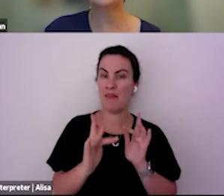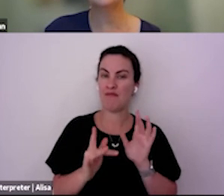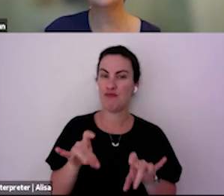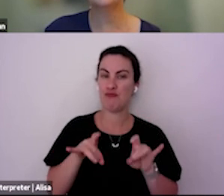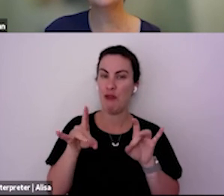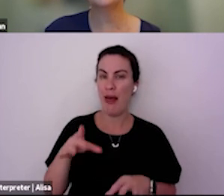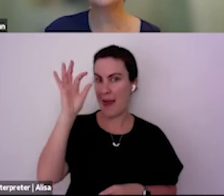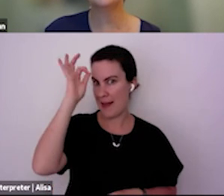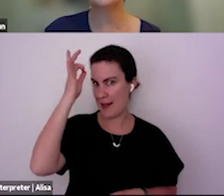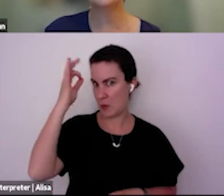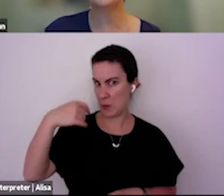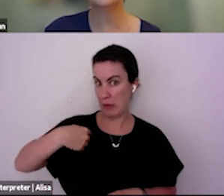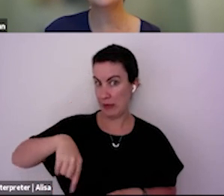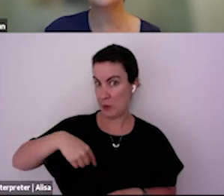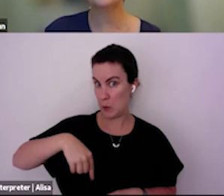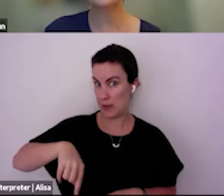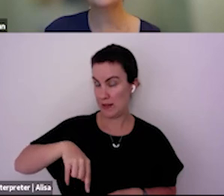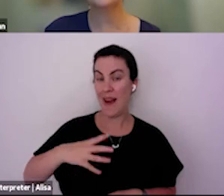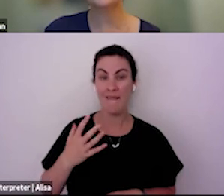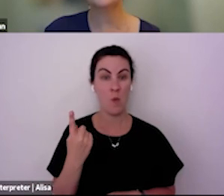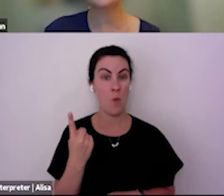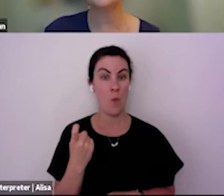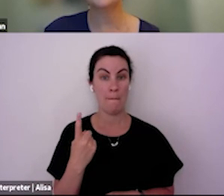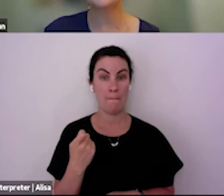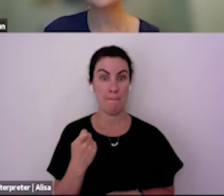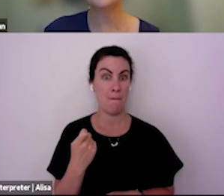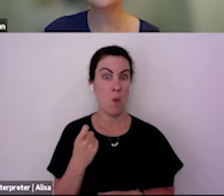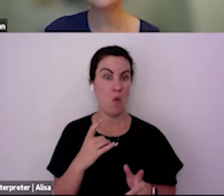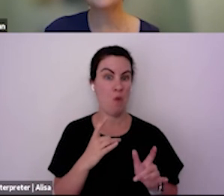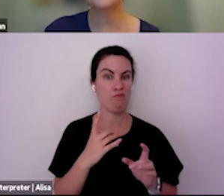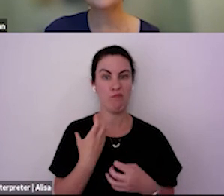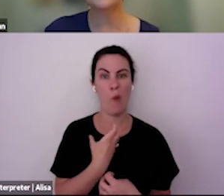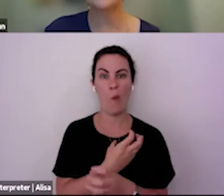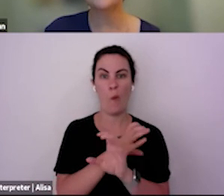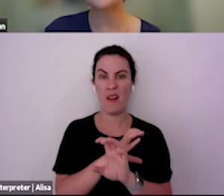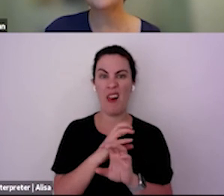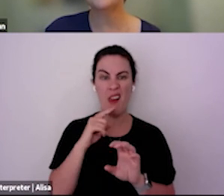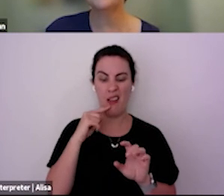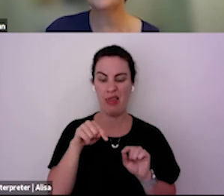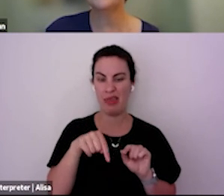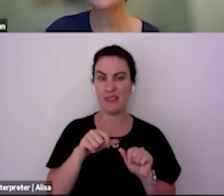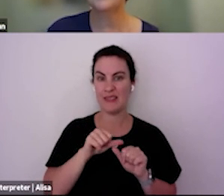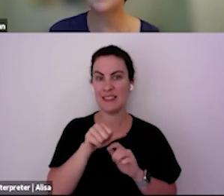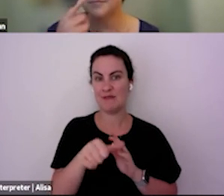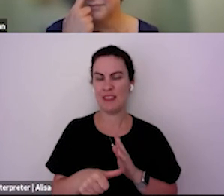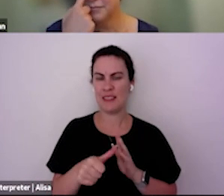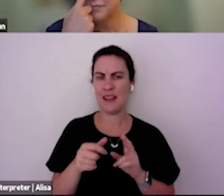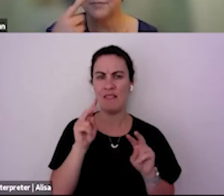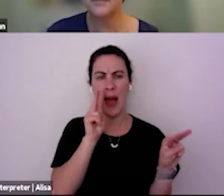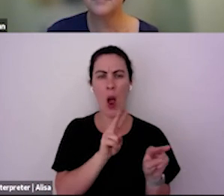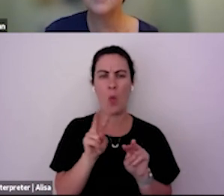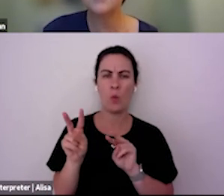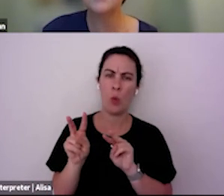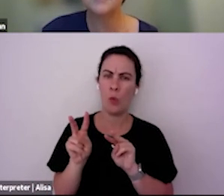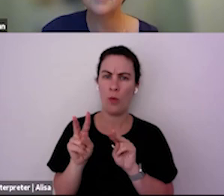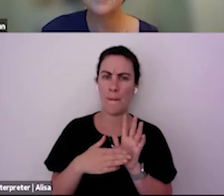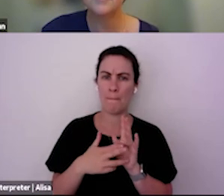We have one more webinar coming up in the series of the Outlook monitor and that will